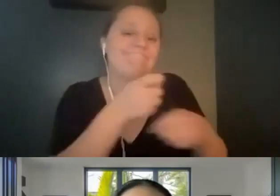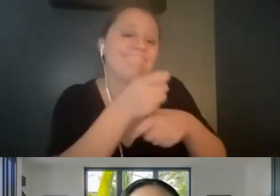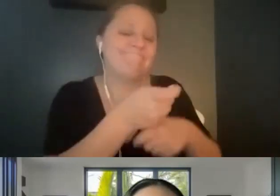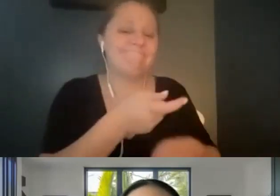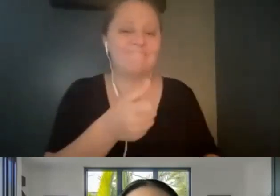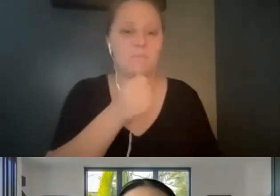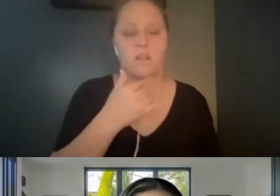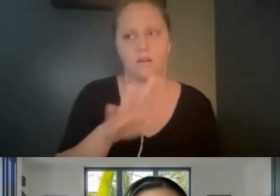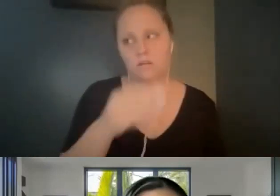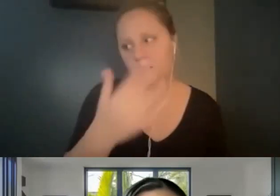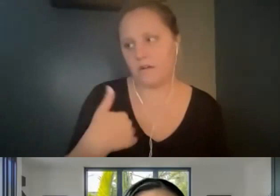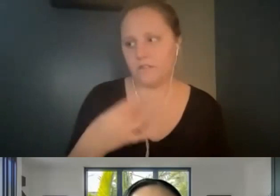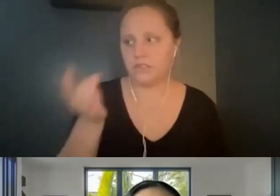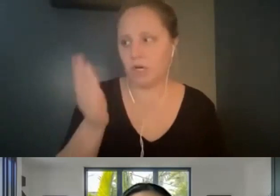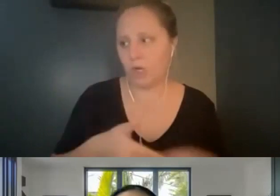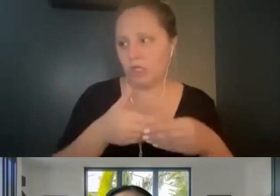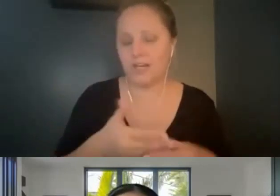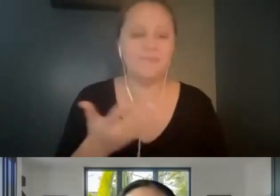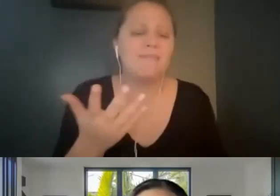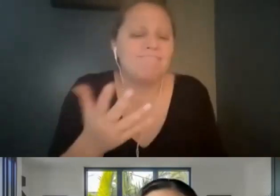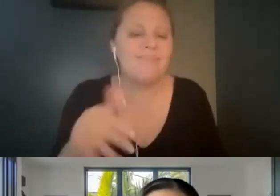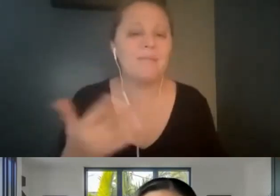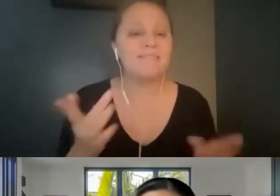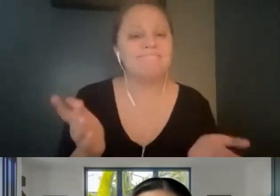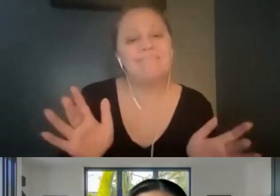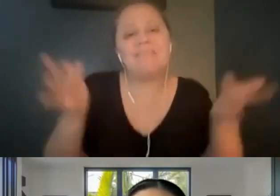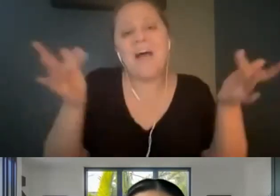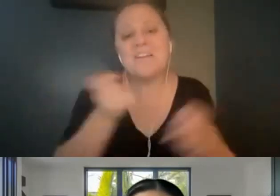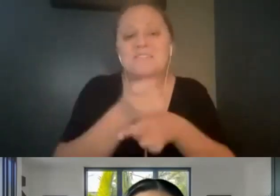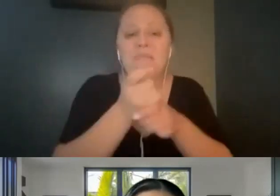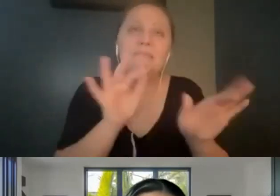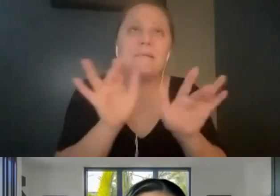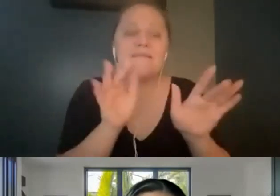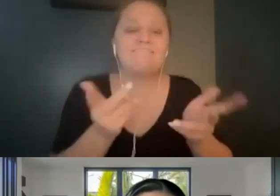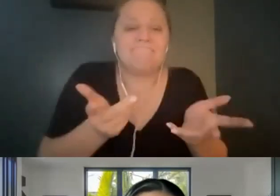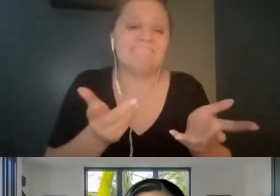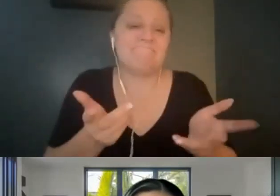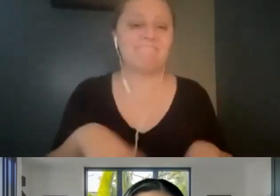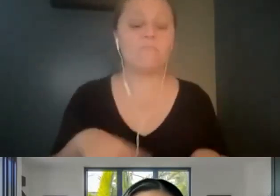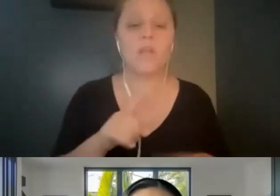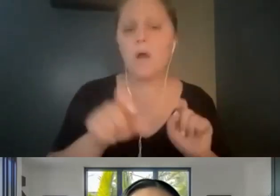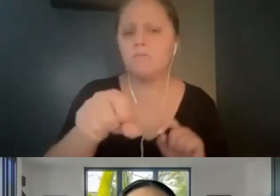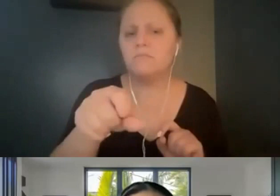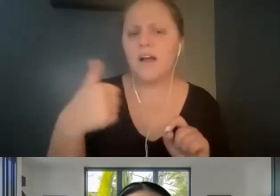have a terrible handshake, haha. So, I kind of like lighten the mood as well, but there are barriers. In the fact that, like